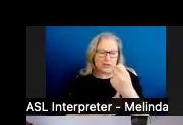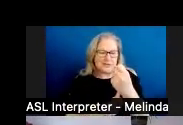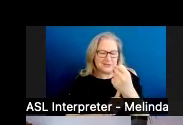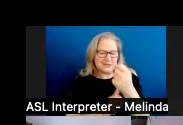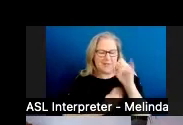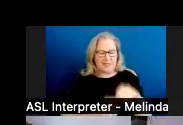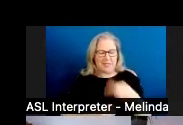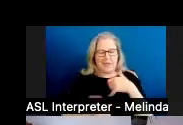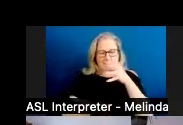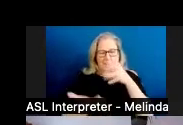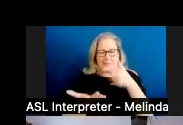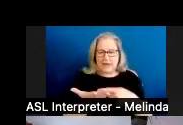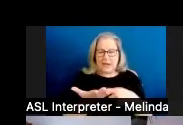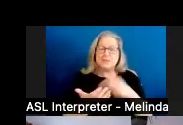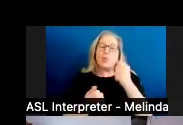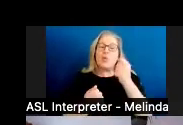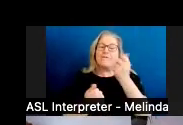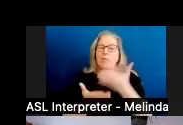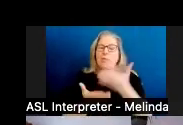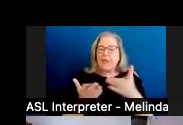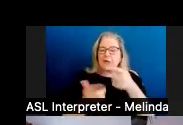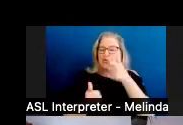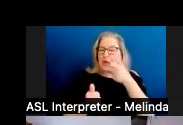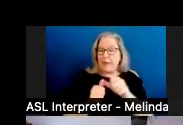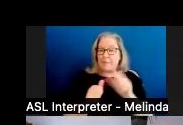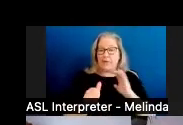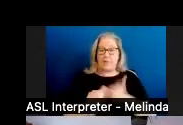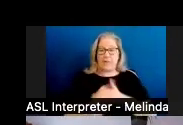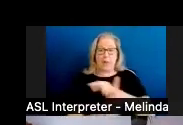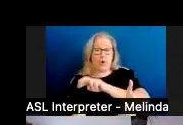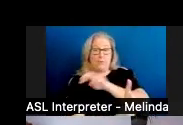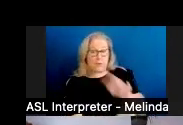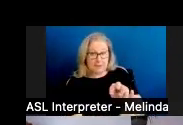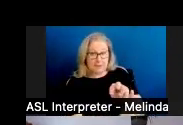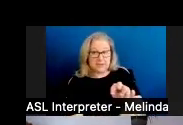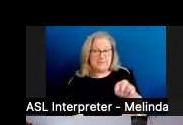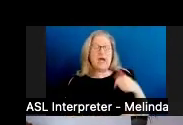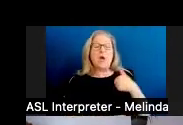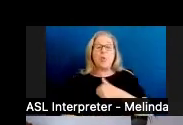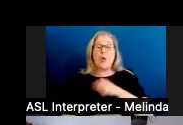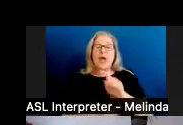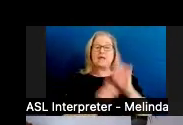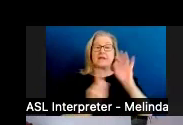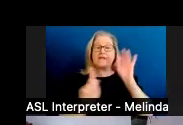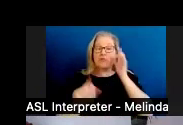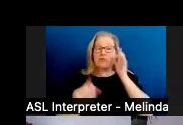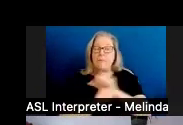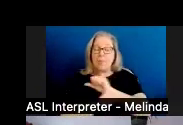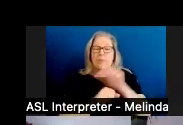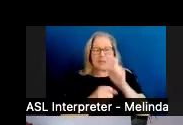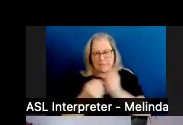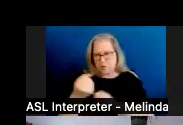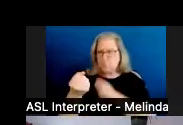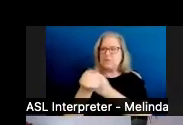So a few things to remember from our perspective. One, we, as federal employees, have to support federal policy.